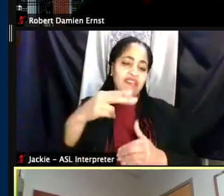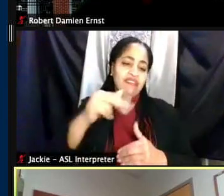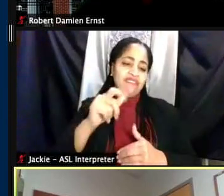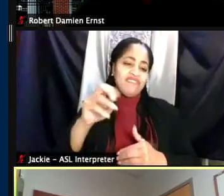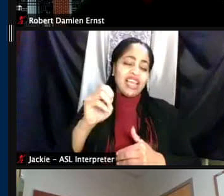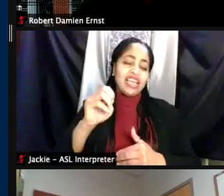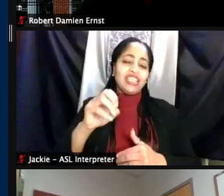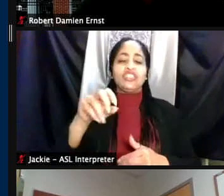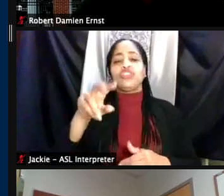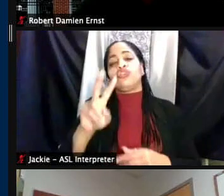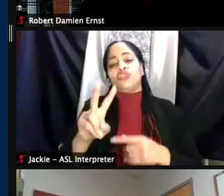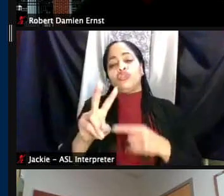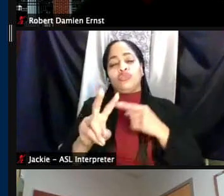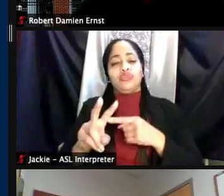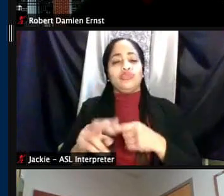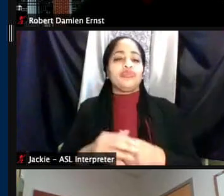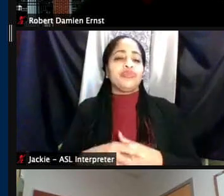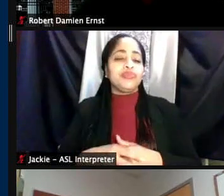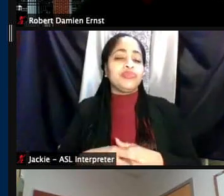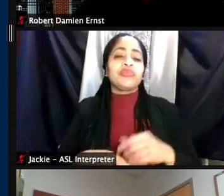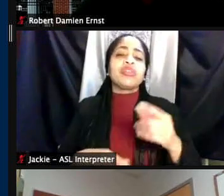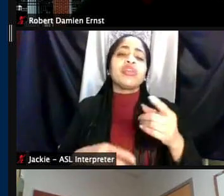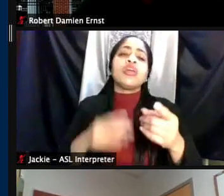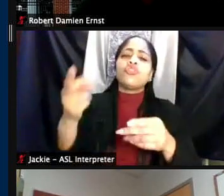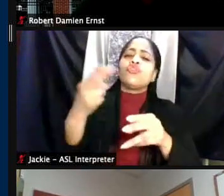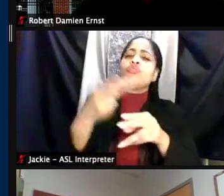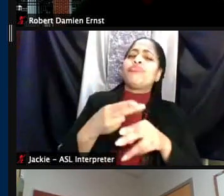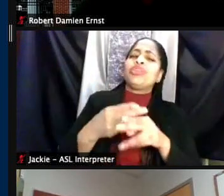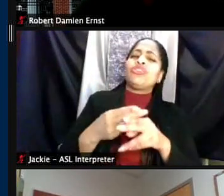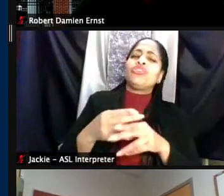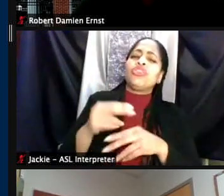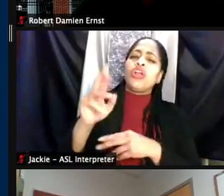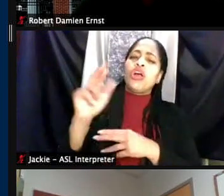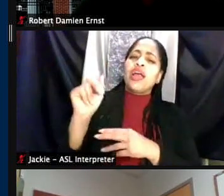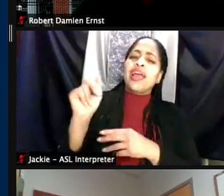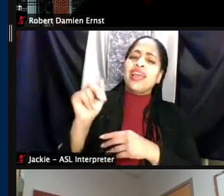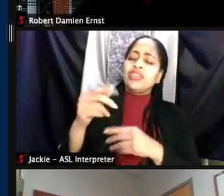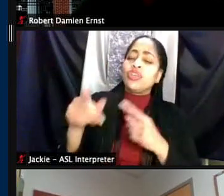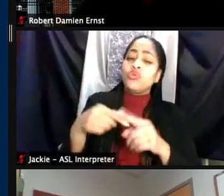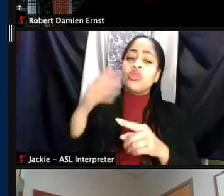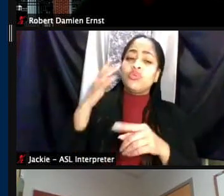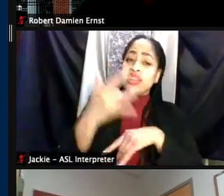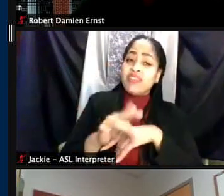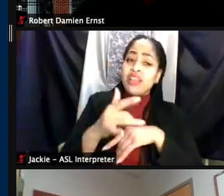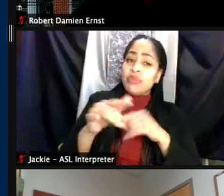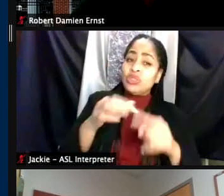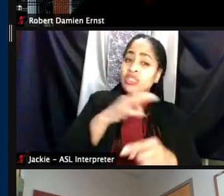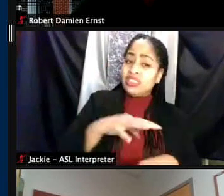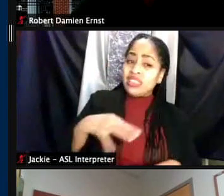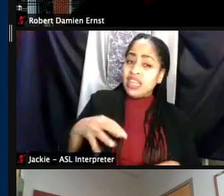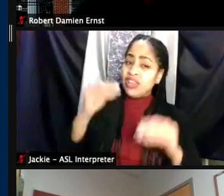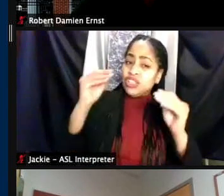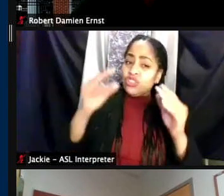The next question. And you mentioned this talking about RAs. When will the vaccine be available to staff and students service roles?